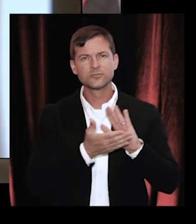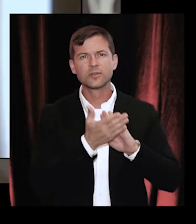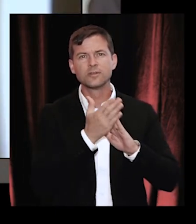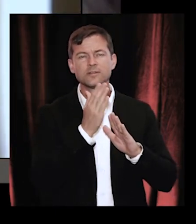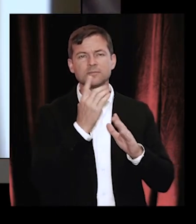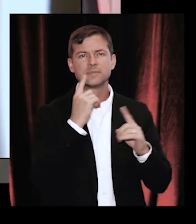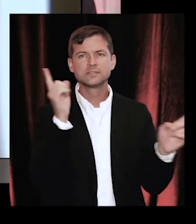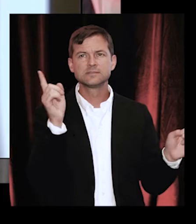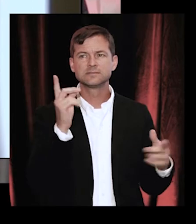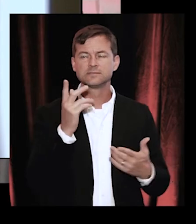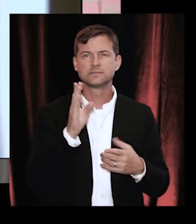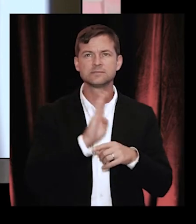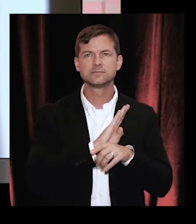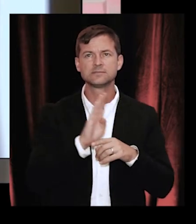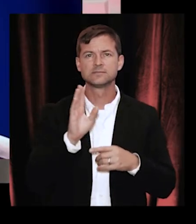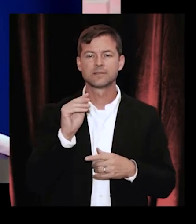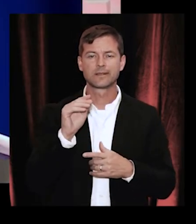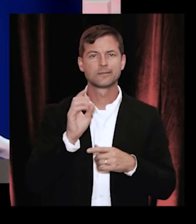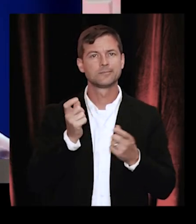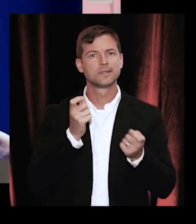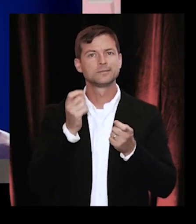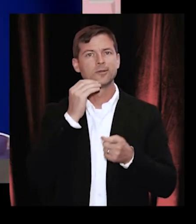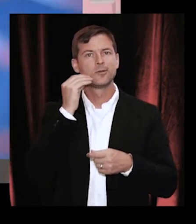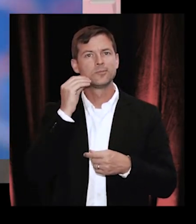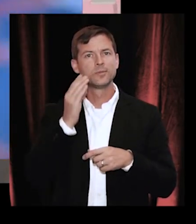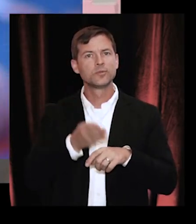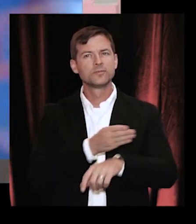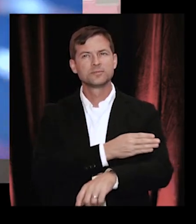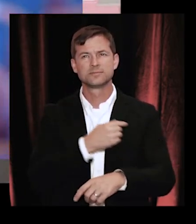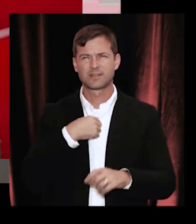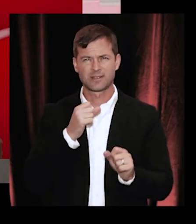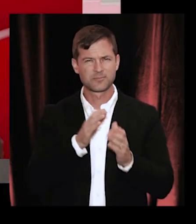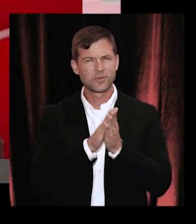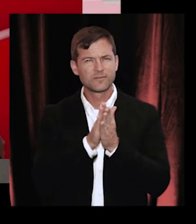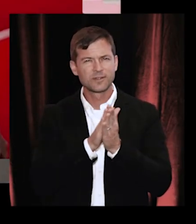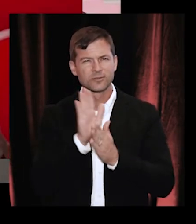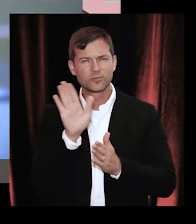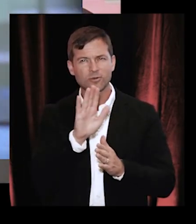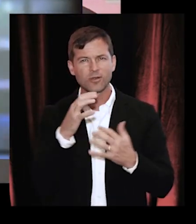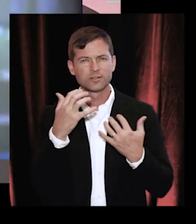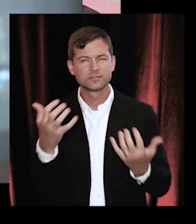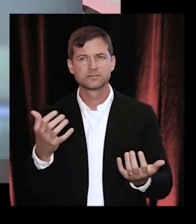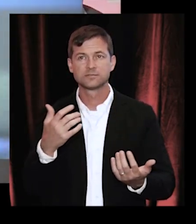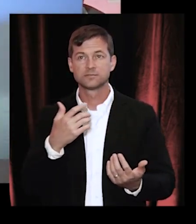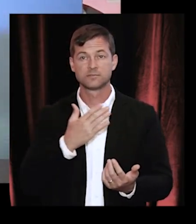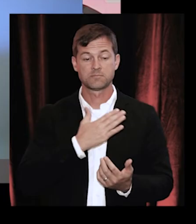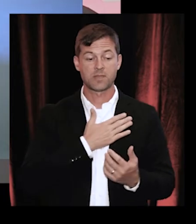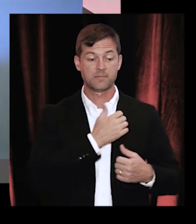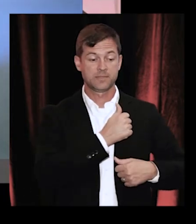I can publicize your message. I can motivate your audience. I can put my military experience to work for your company.